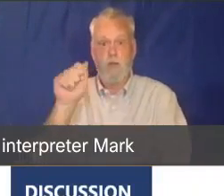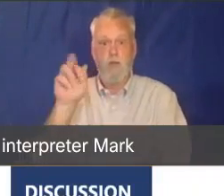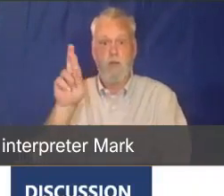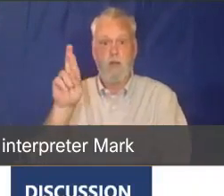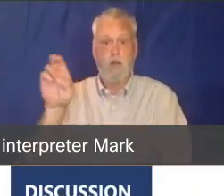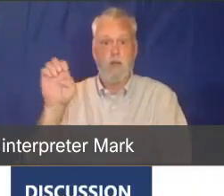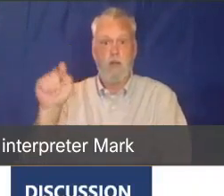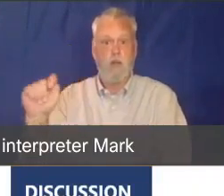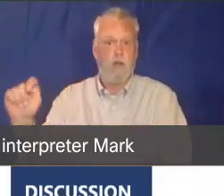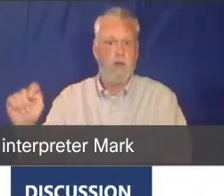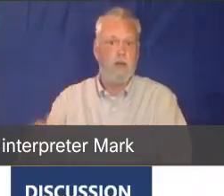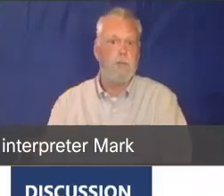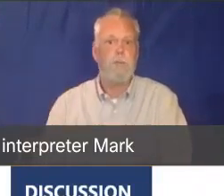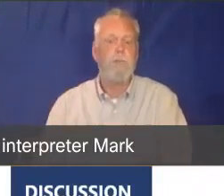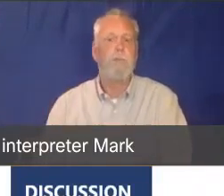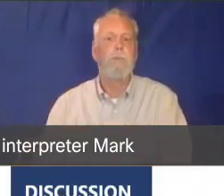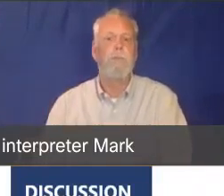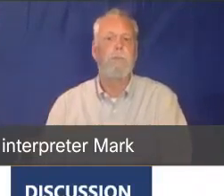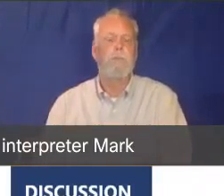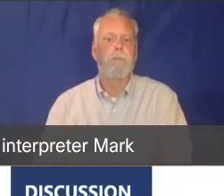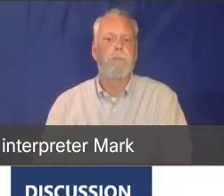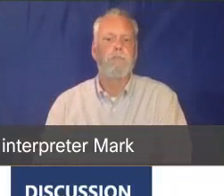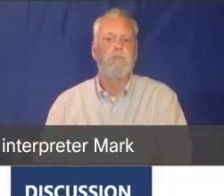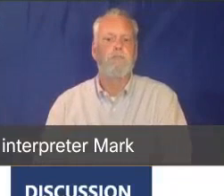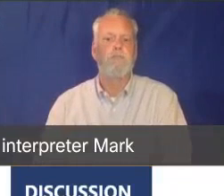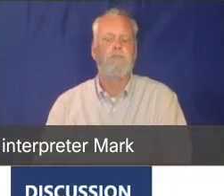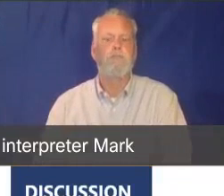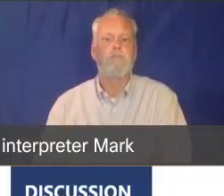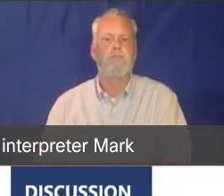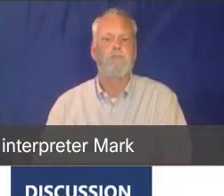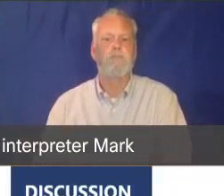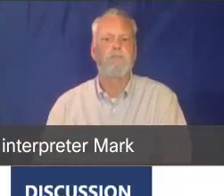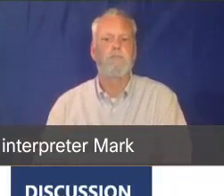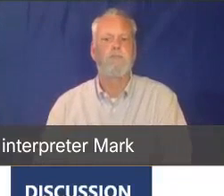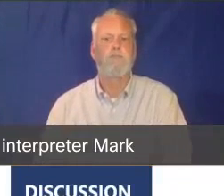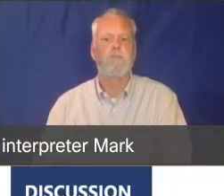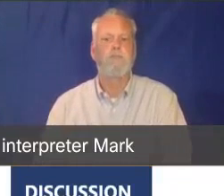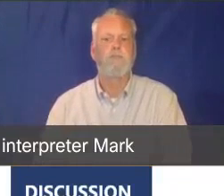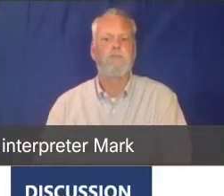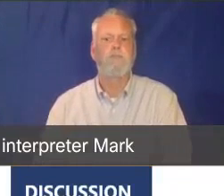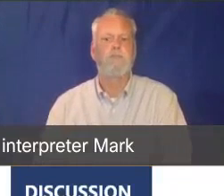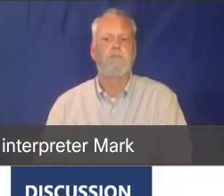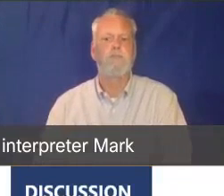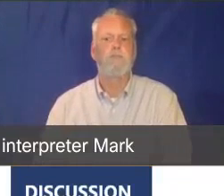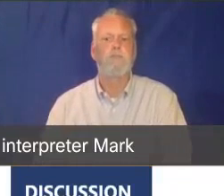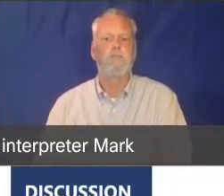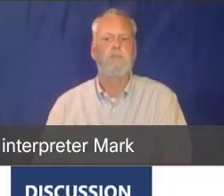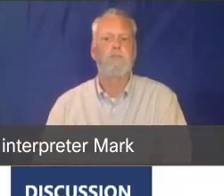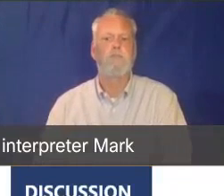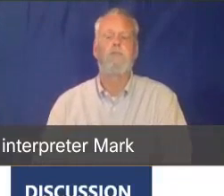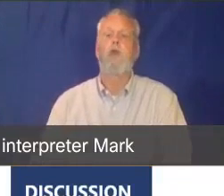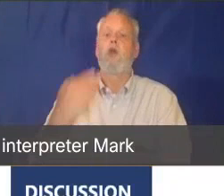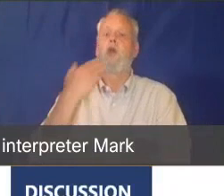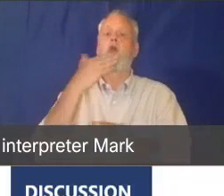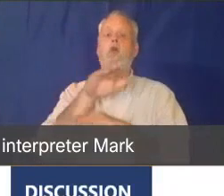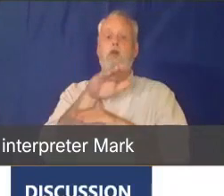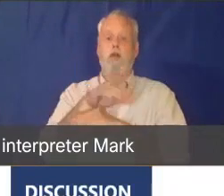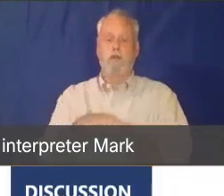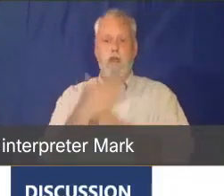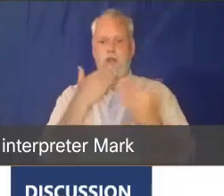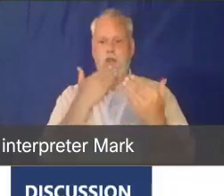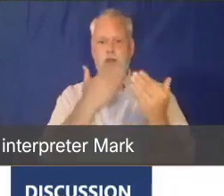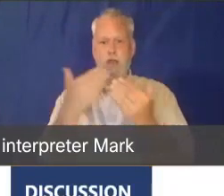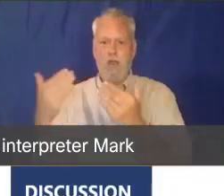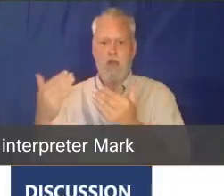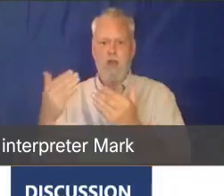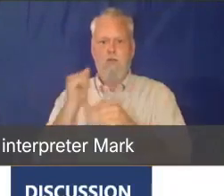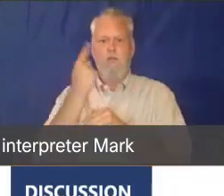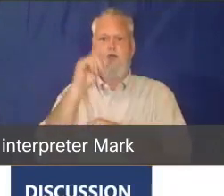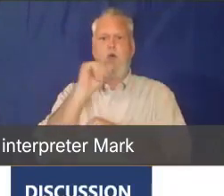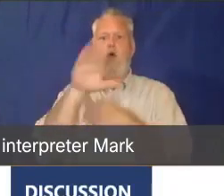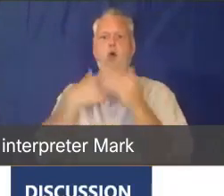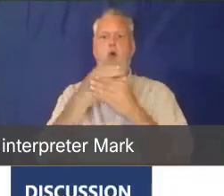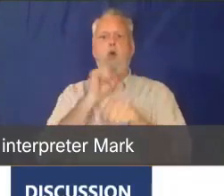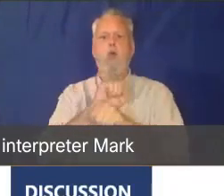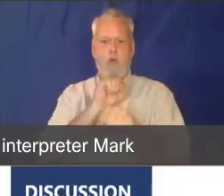Just alerted to good evening. Thank you all so much for all the work that you put into this. My name's Garrett. Hannigan.